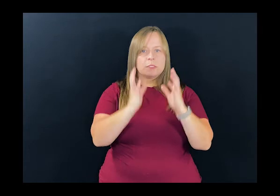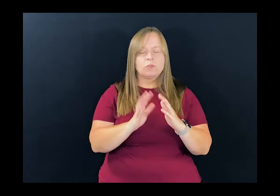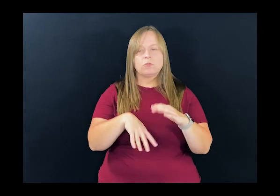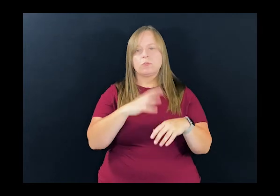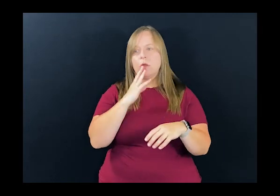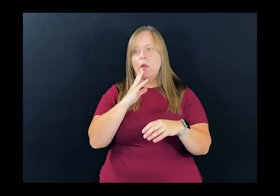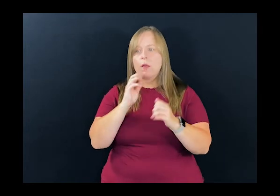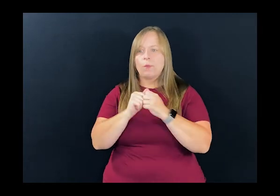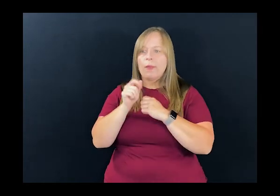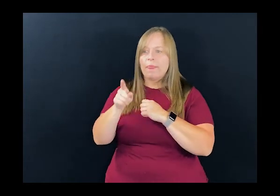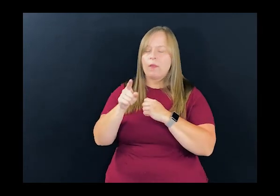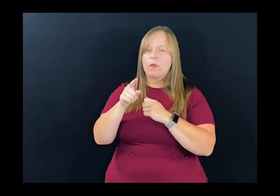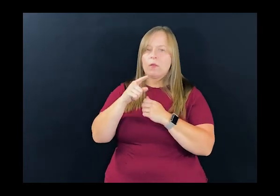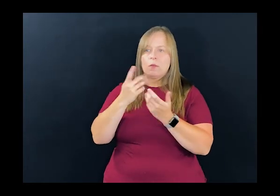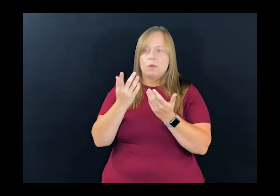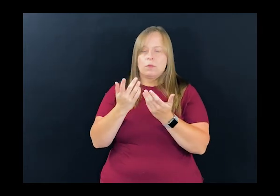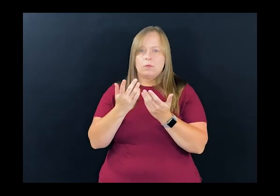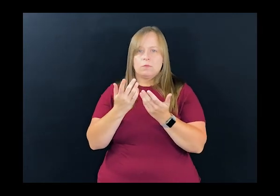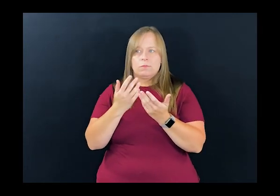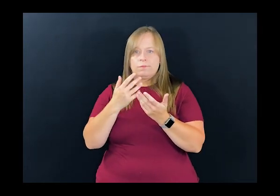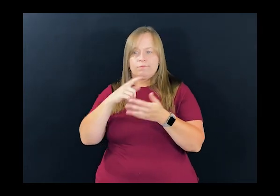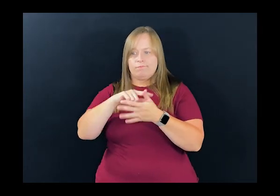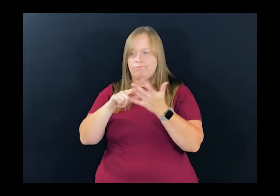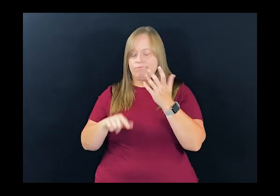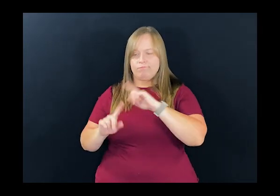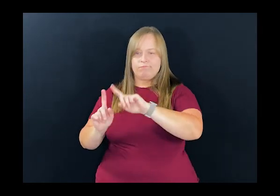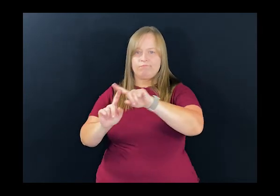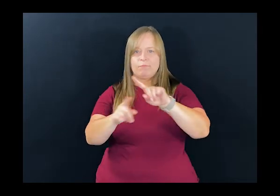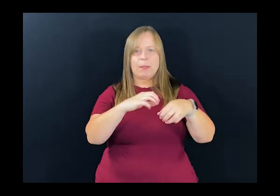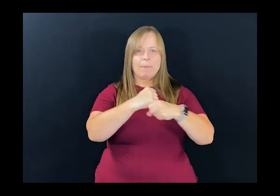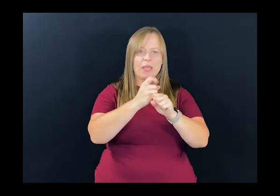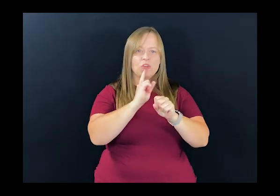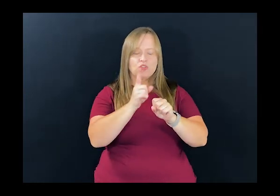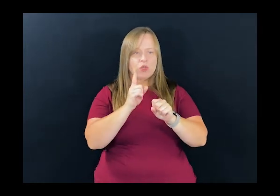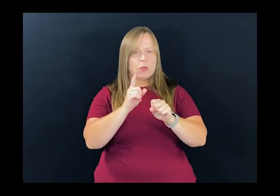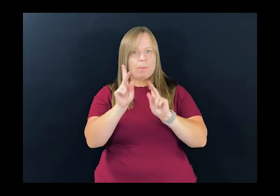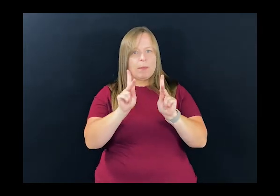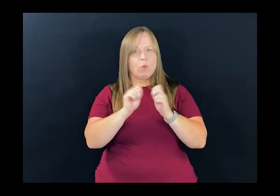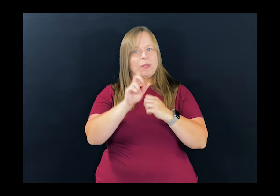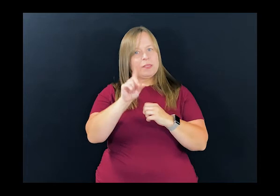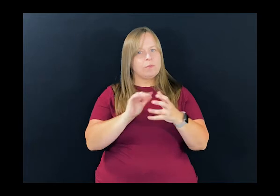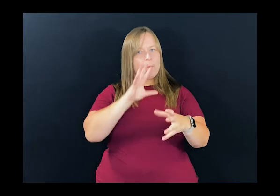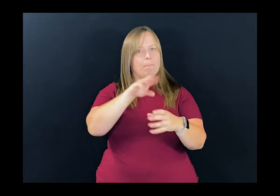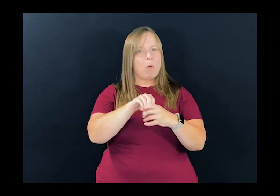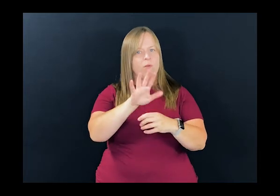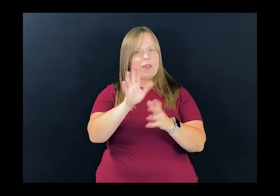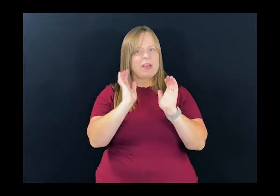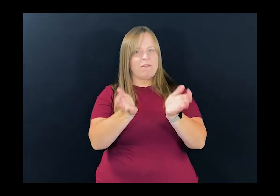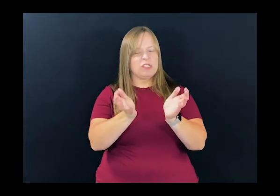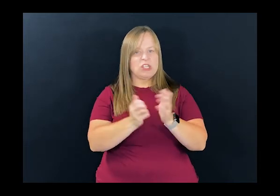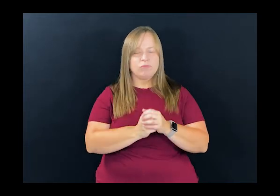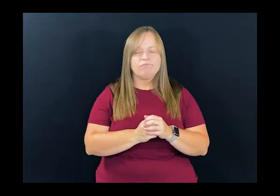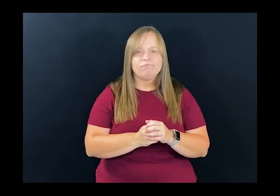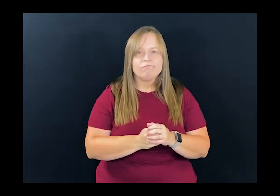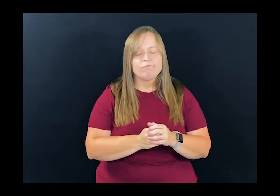or I'm talking to, you know, homeless shelters. Making sure that we are always a part of the conversation.